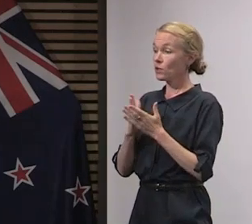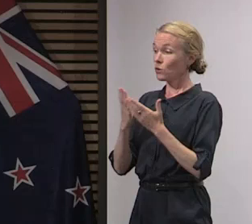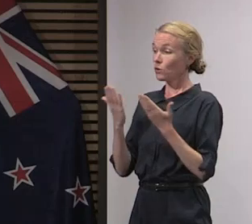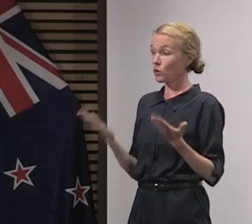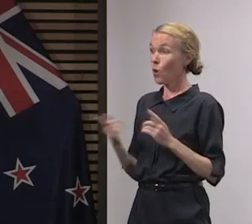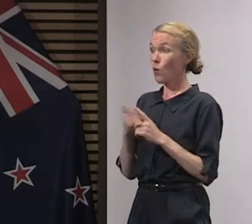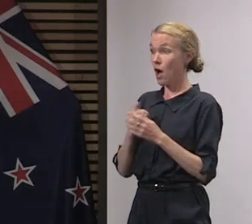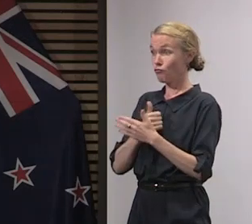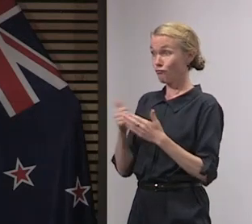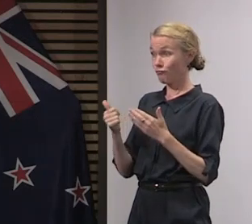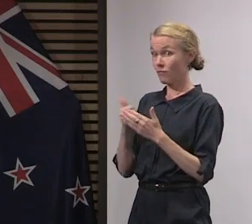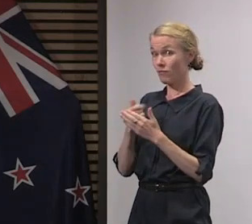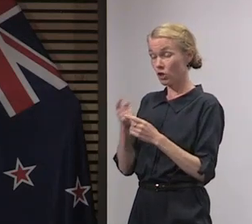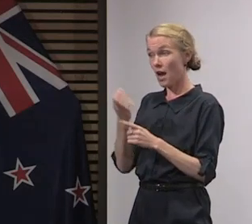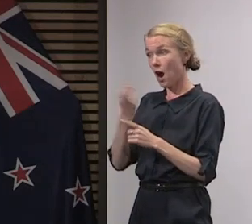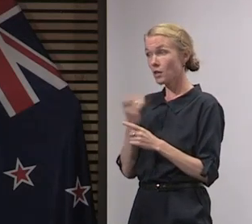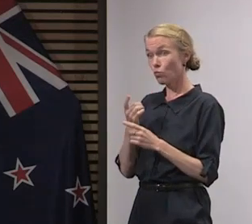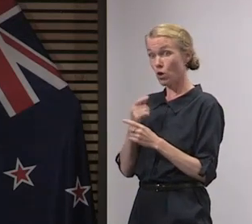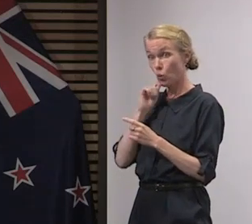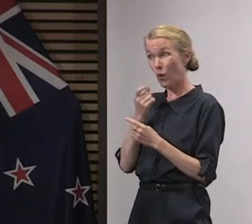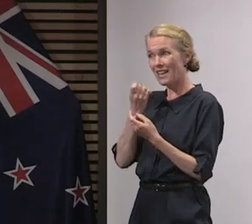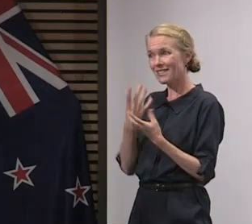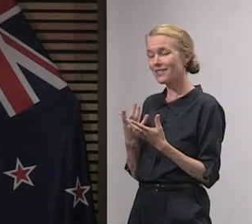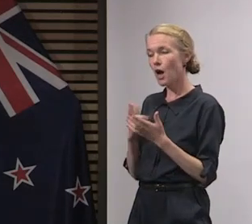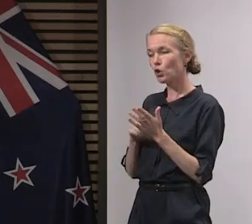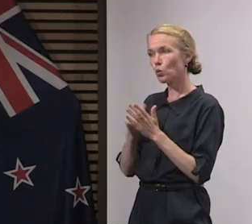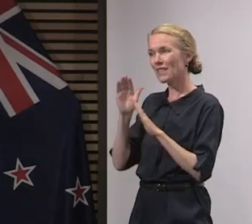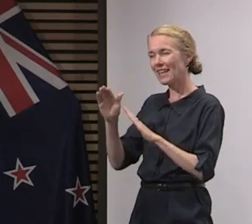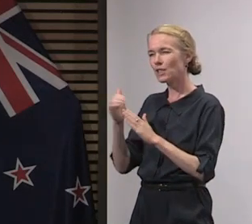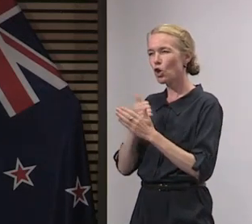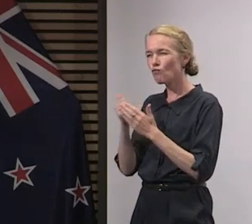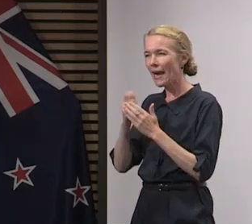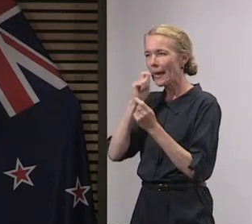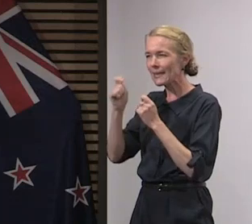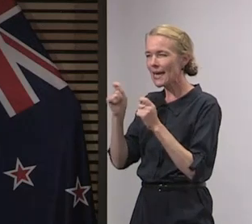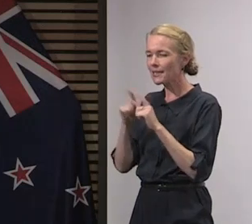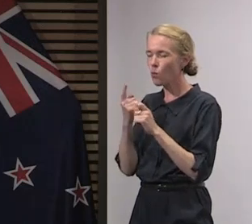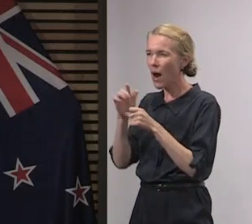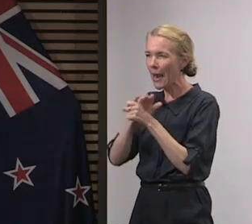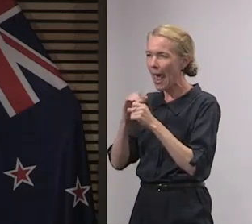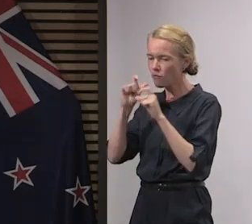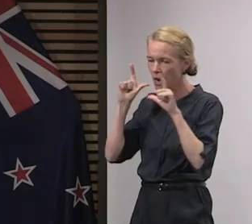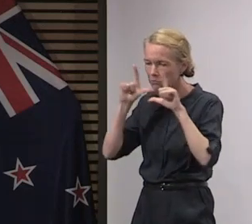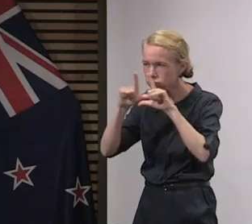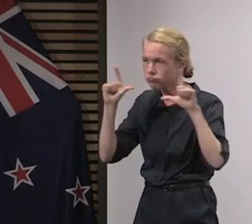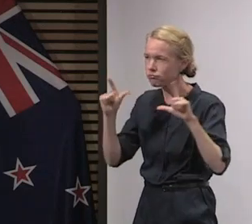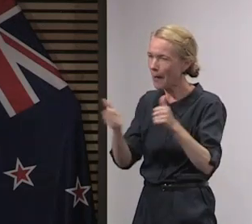quickly. Can you give us an update on surveillance testing and what that might look like and